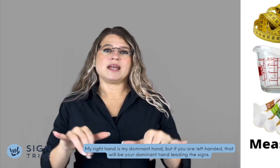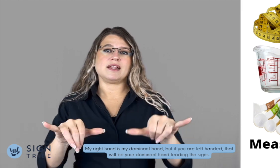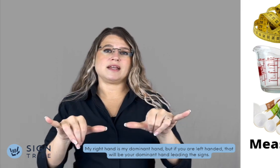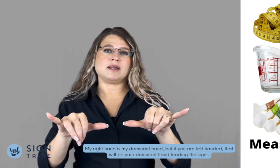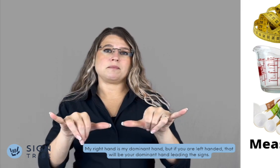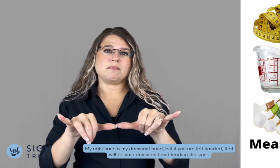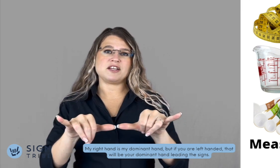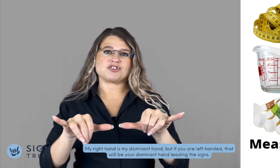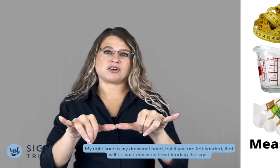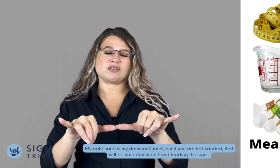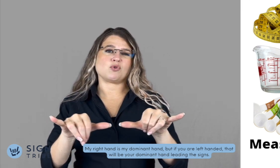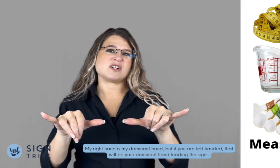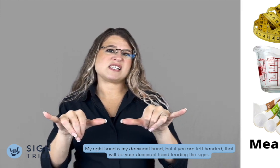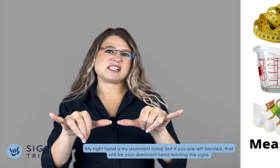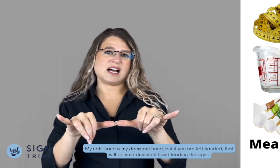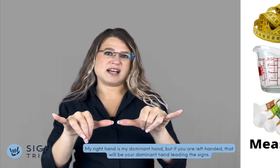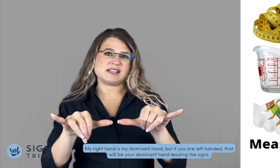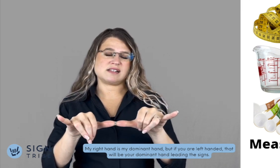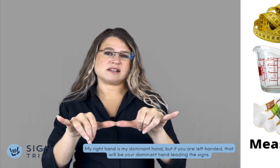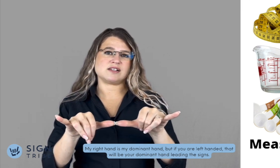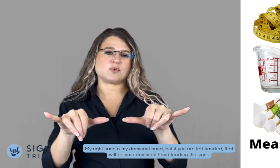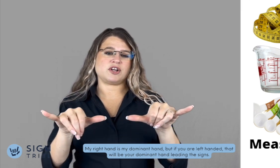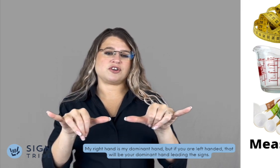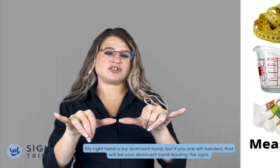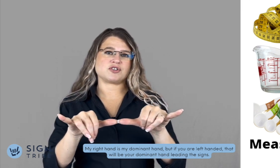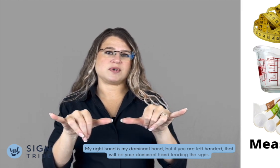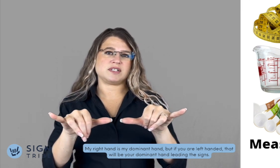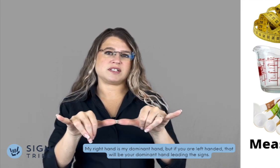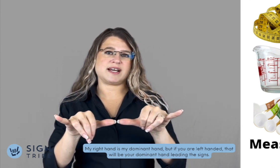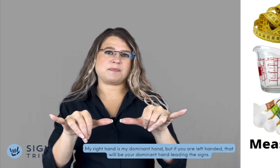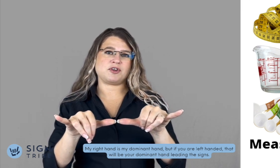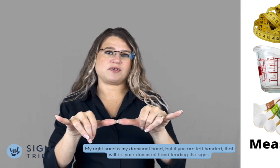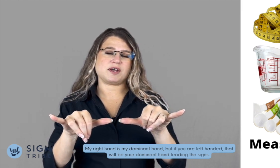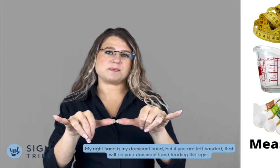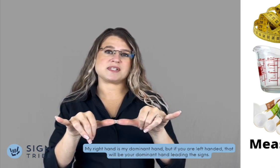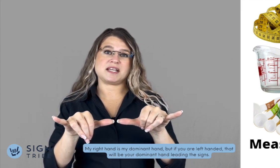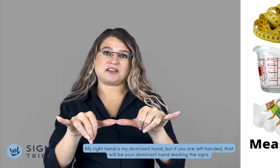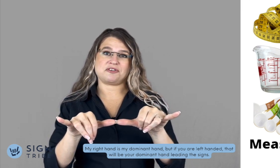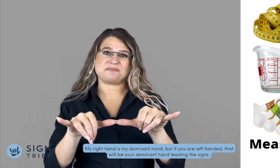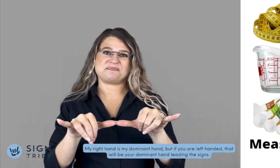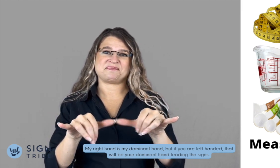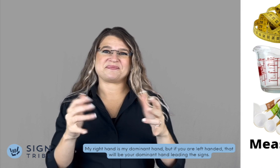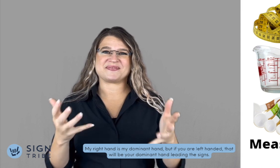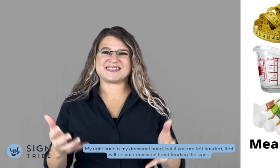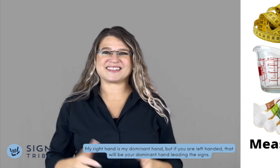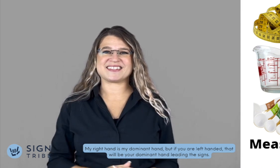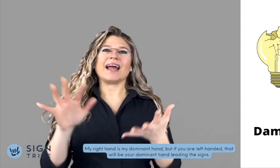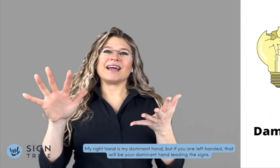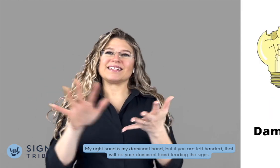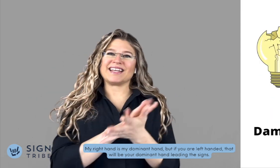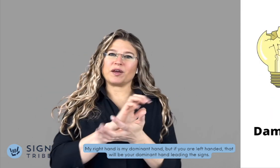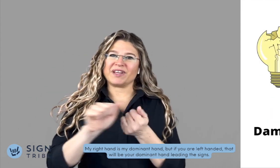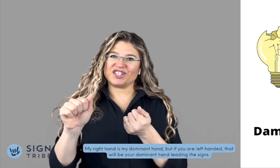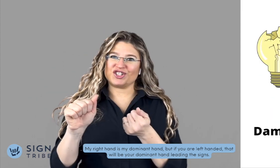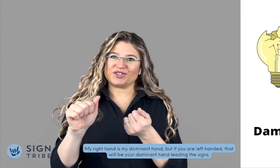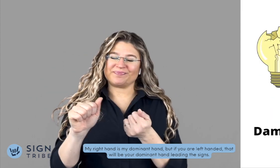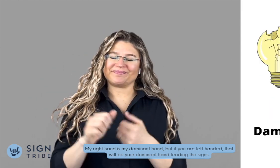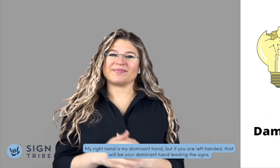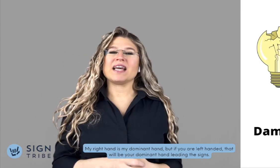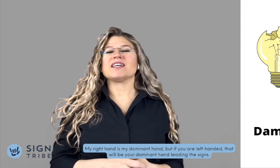and then measure or size is where you're just going to tap your thumbs together. Damage. So